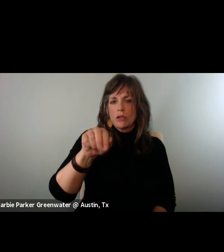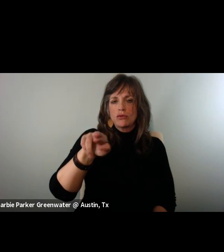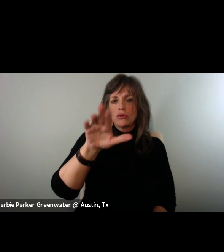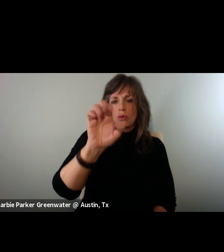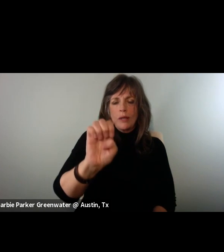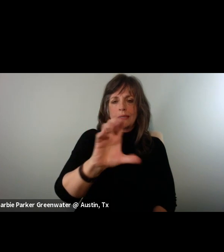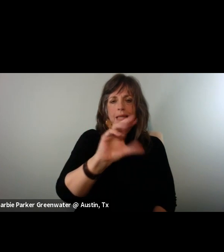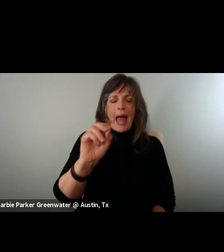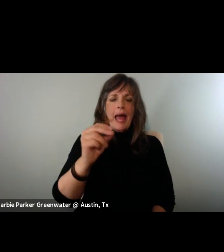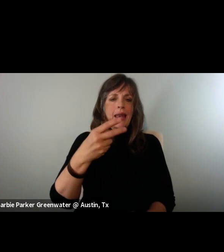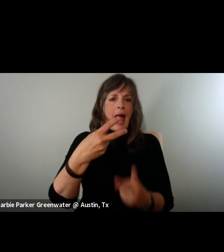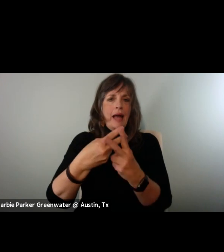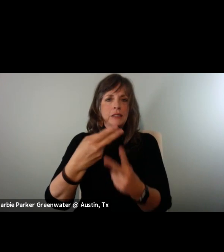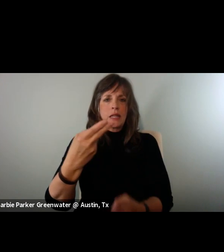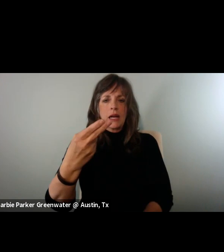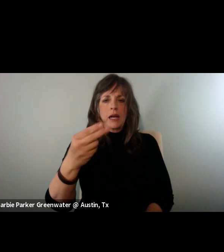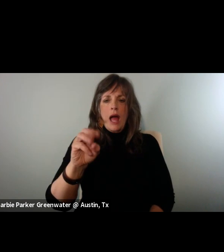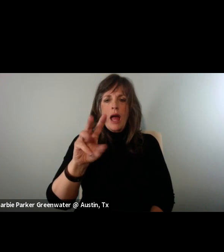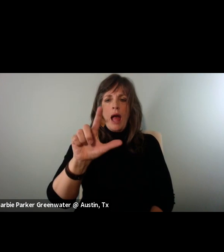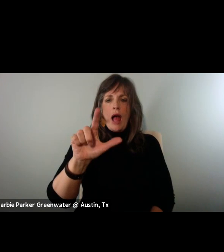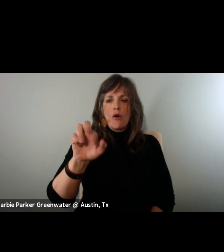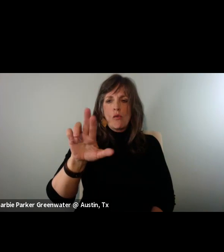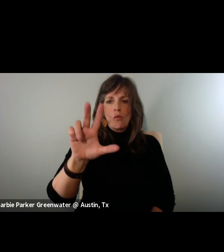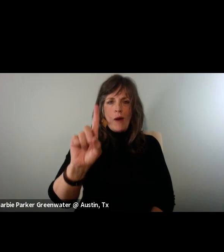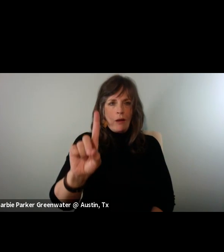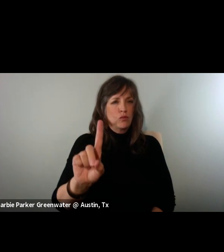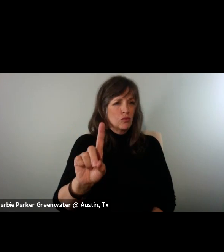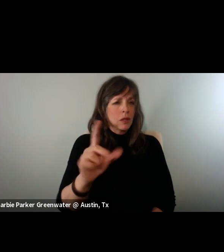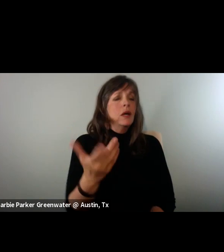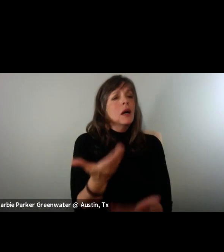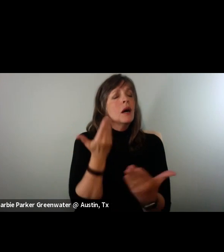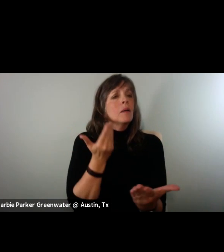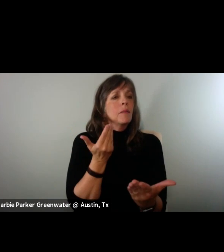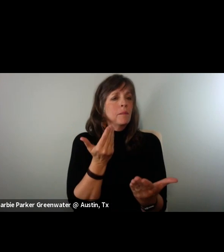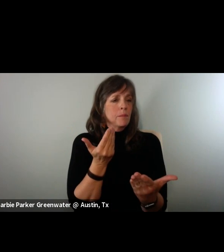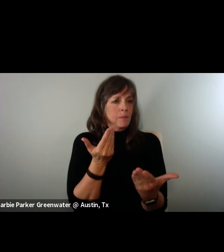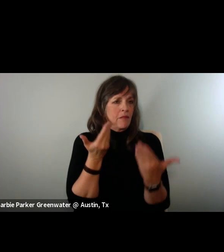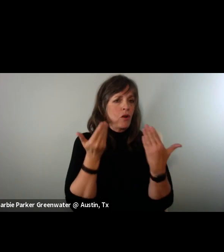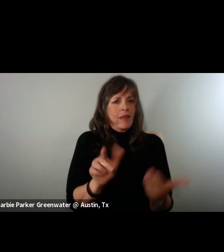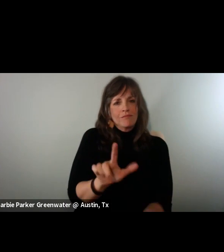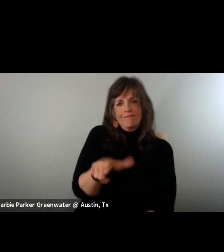So with that and without further ado I'm gonna pass it over to the inimitable Nicole and Viviana.